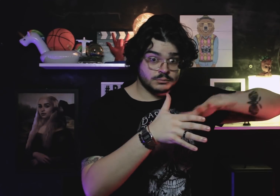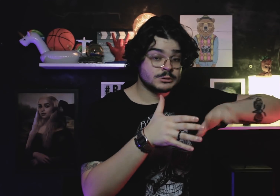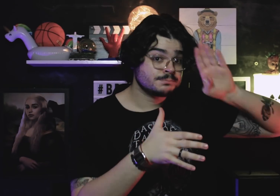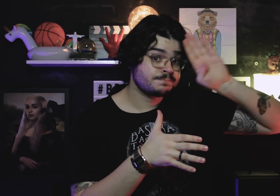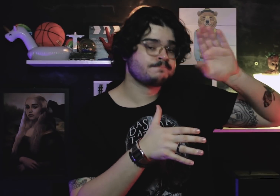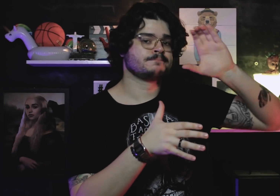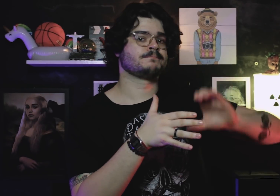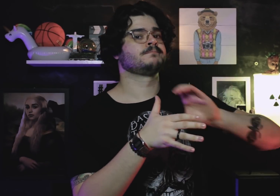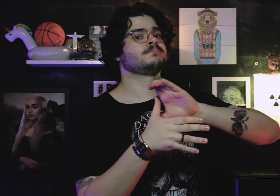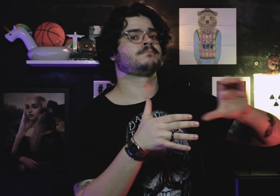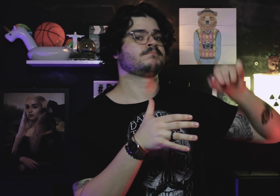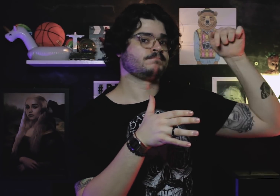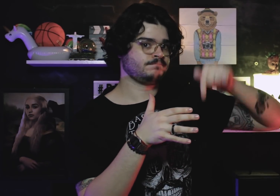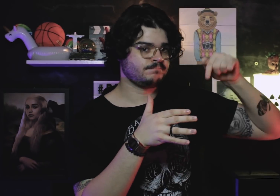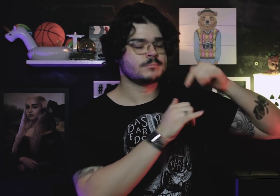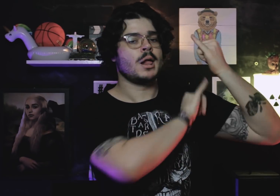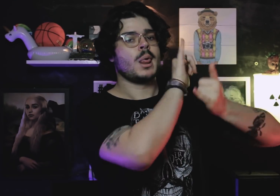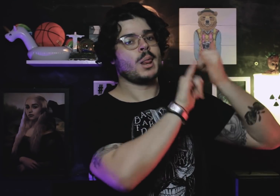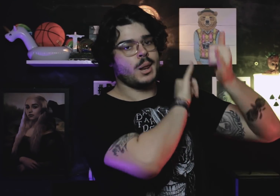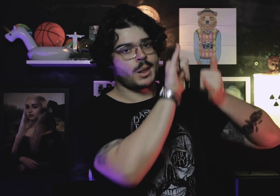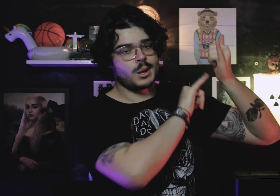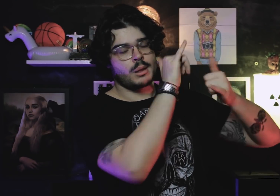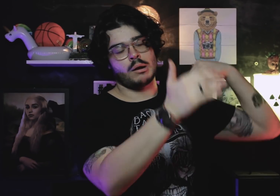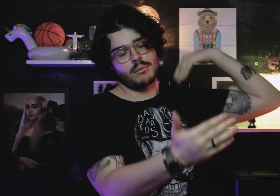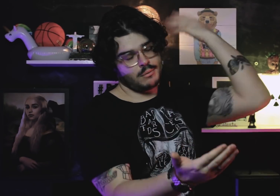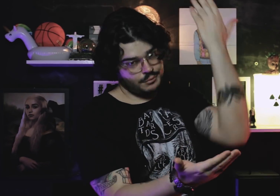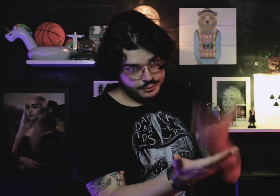especially Catholics.